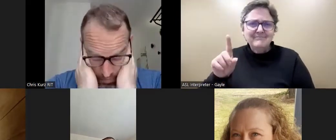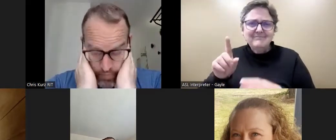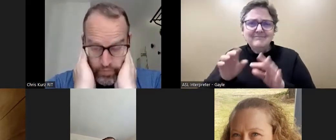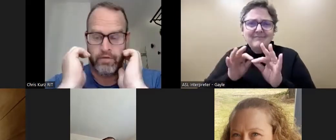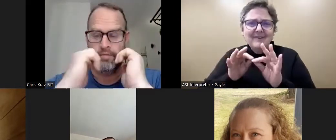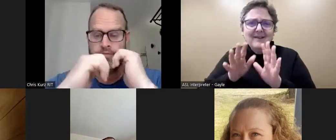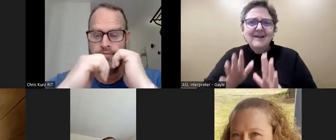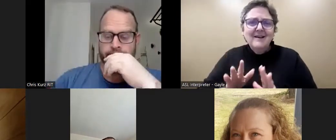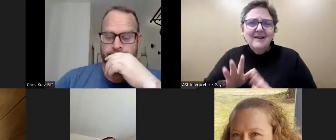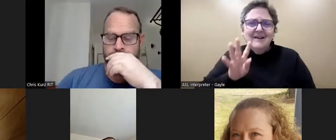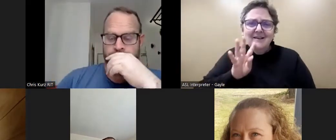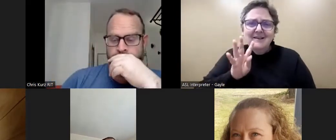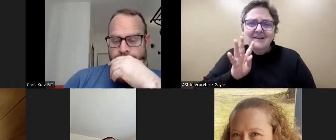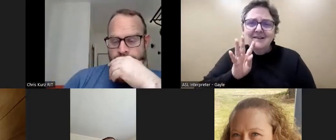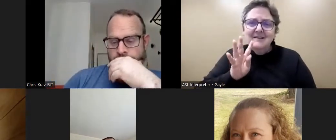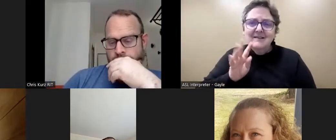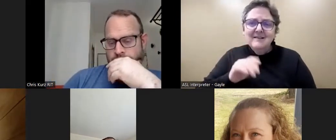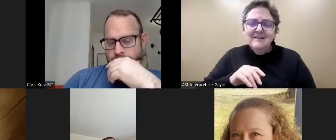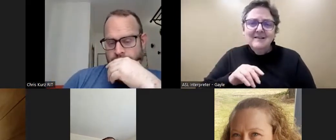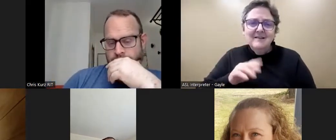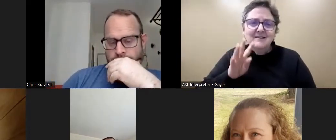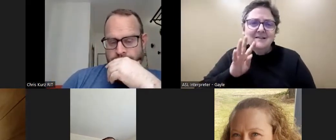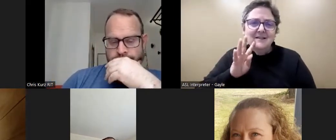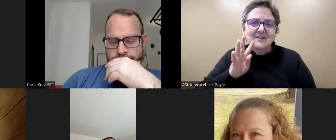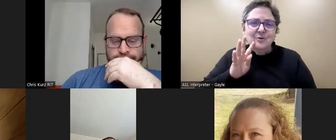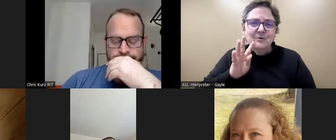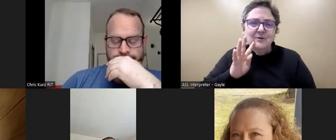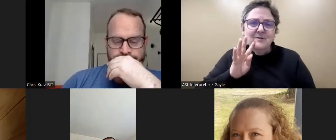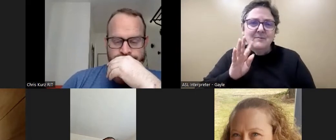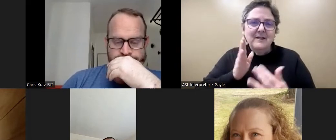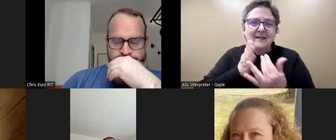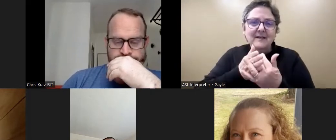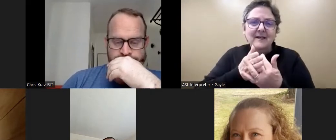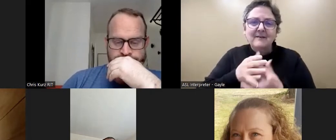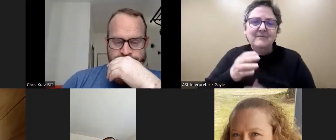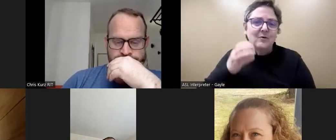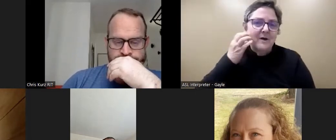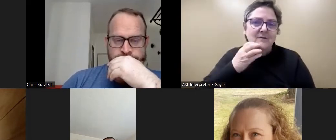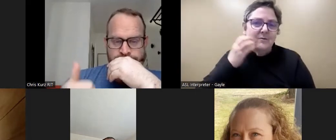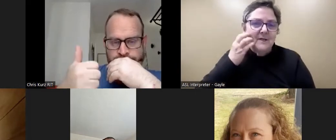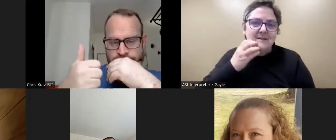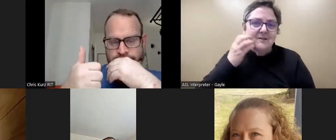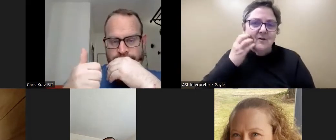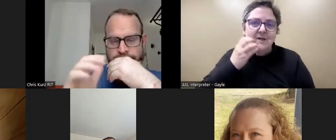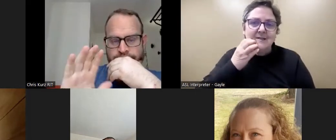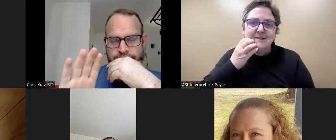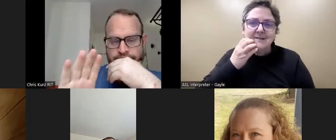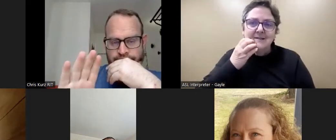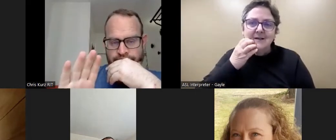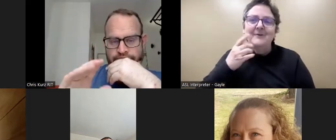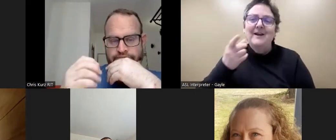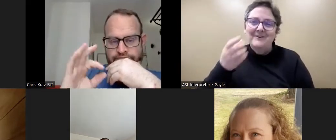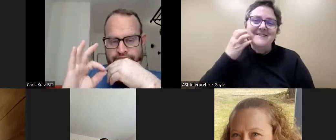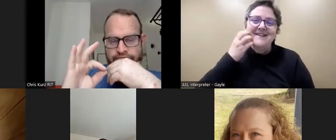in different regions and on different teams. You're speaking again, for whatever reason, Chris. Oh, no, Chris.